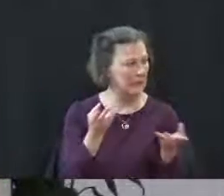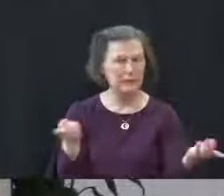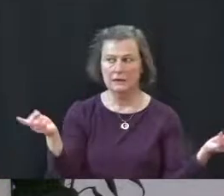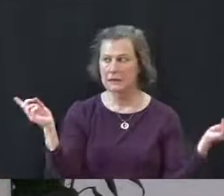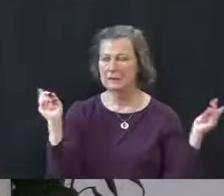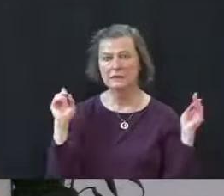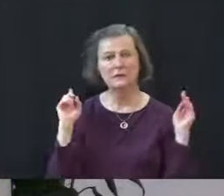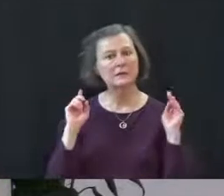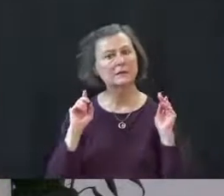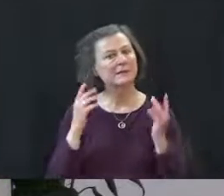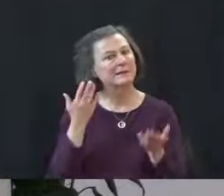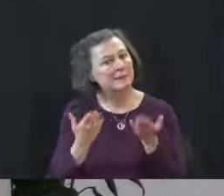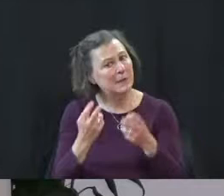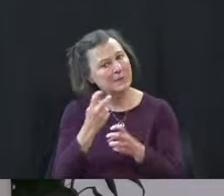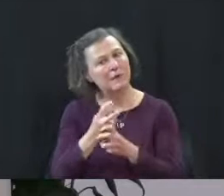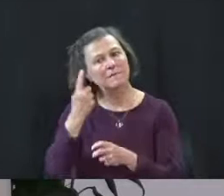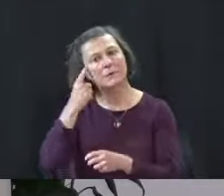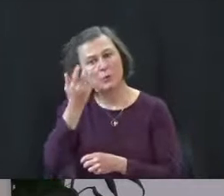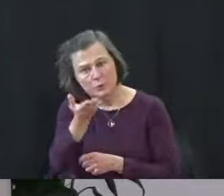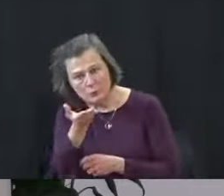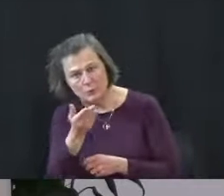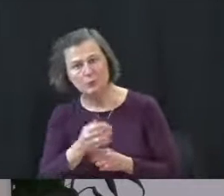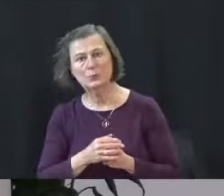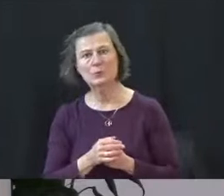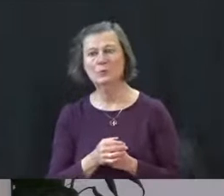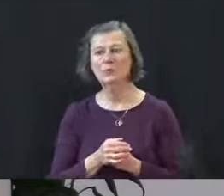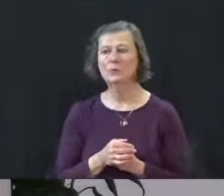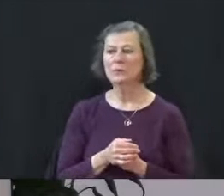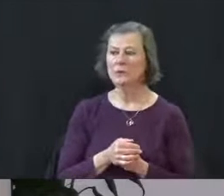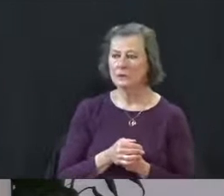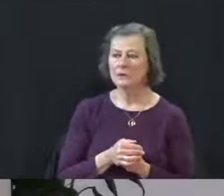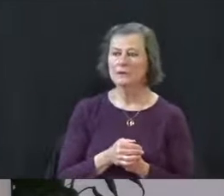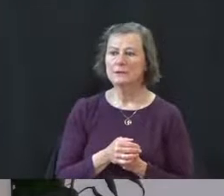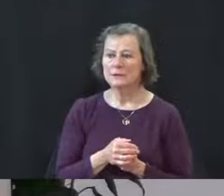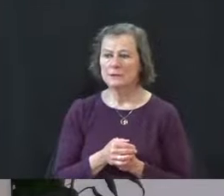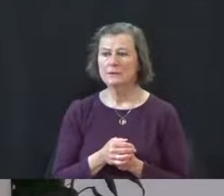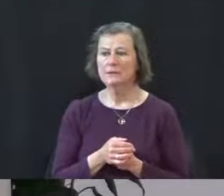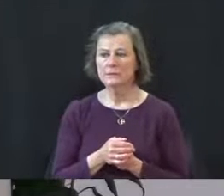Perhaps it is hard for you.